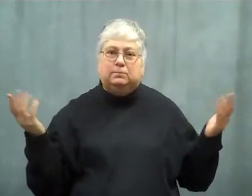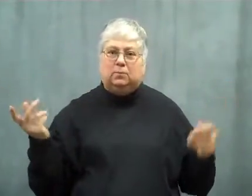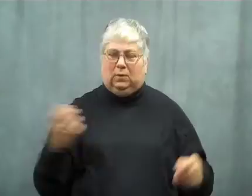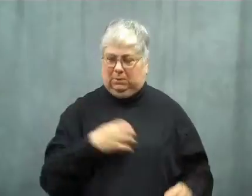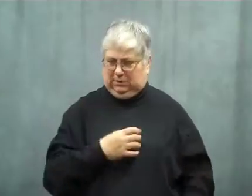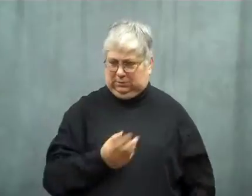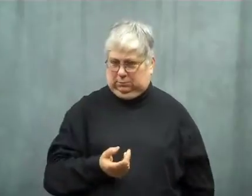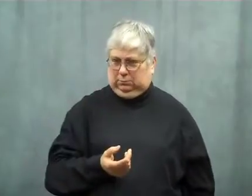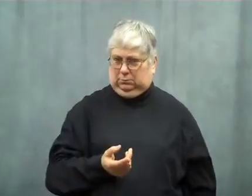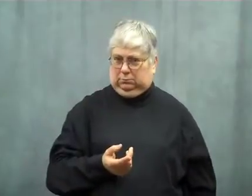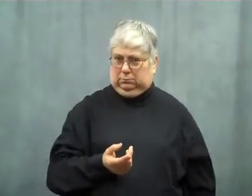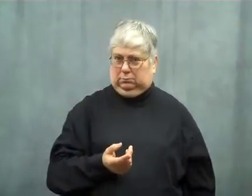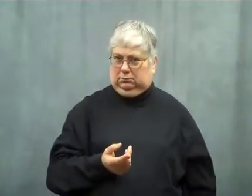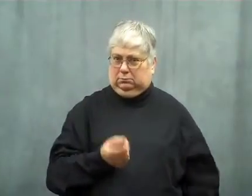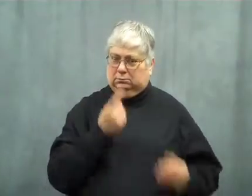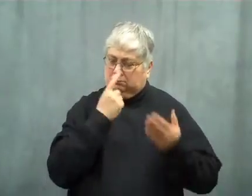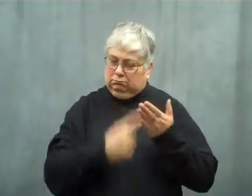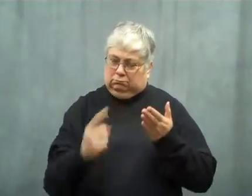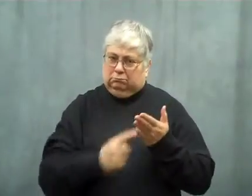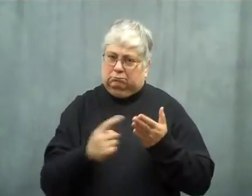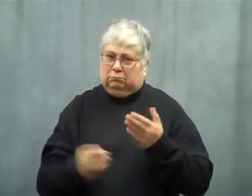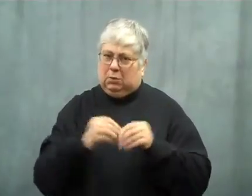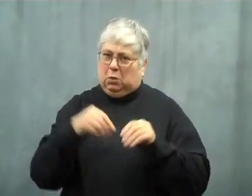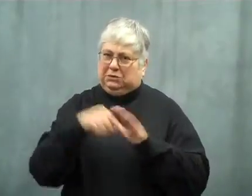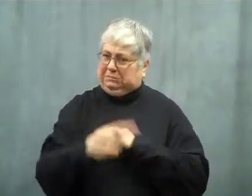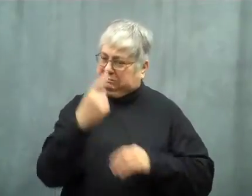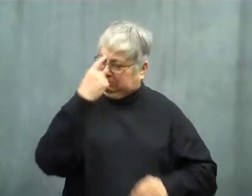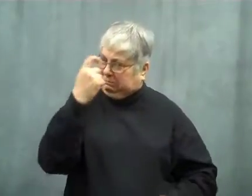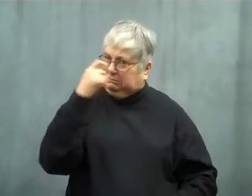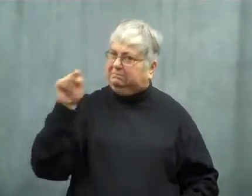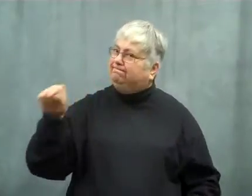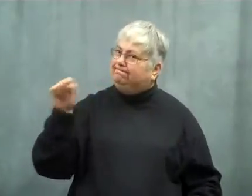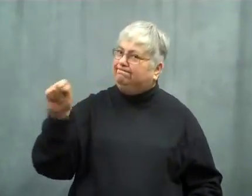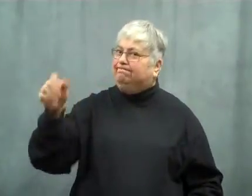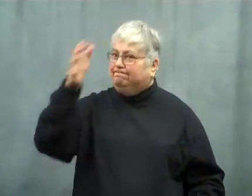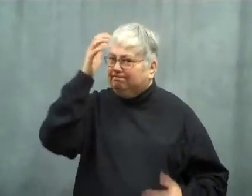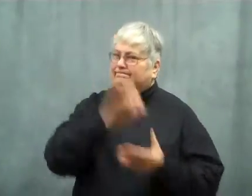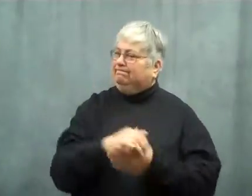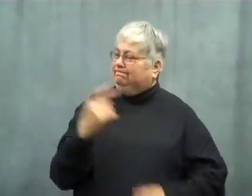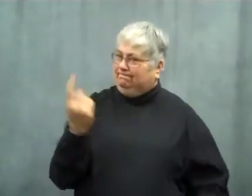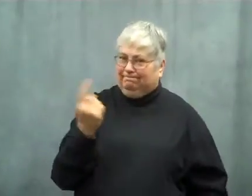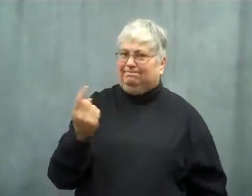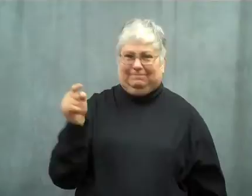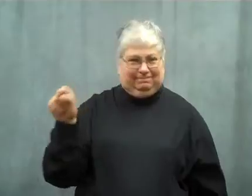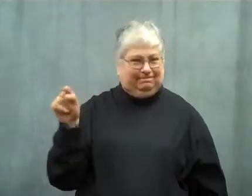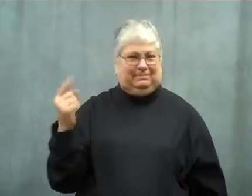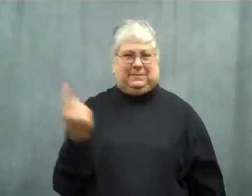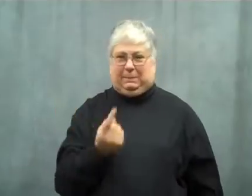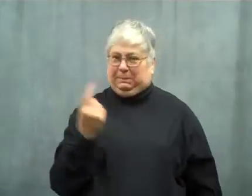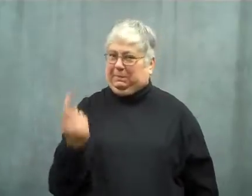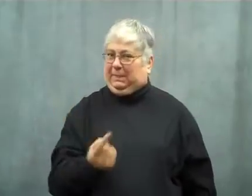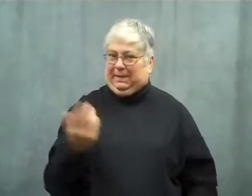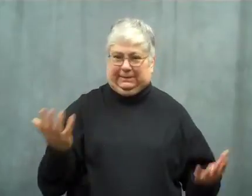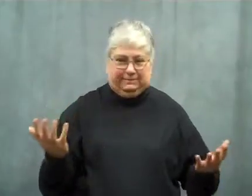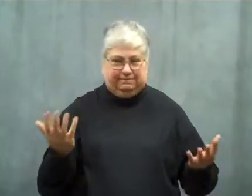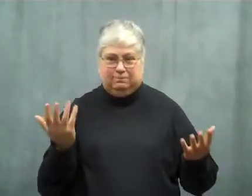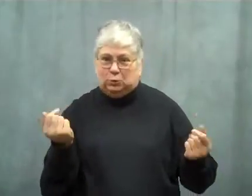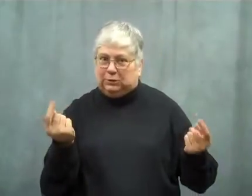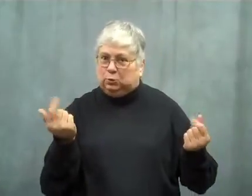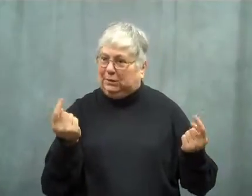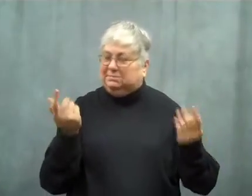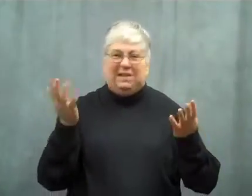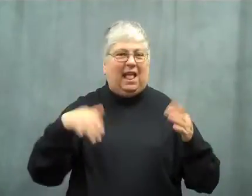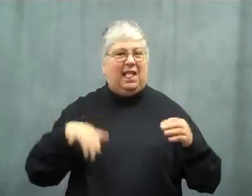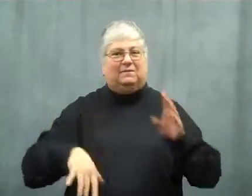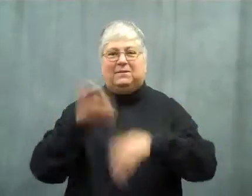Police started investigating that, thinking the father did something.